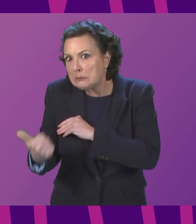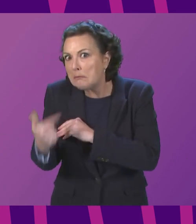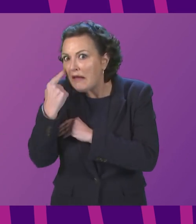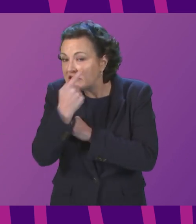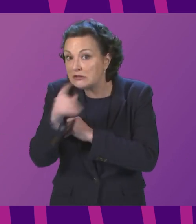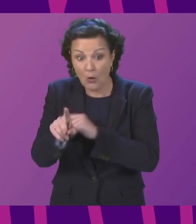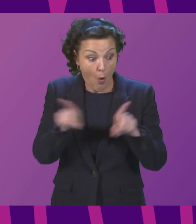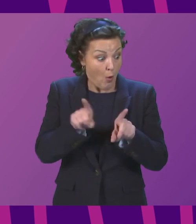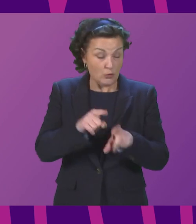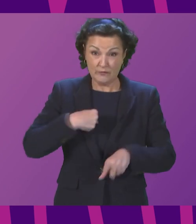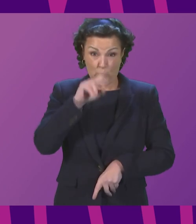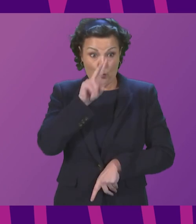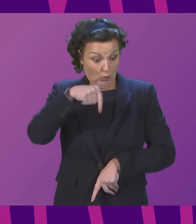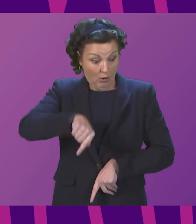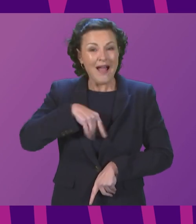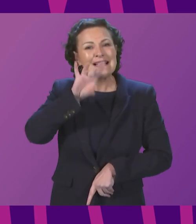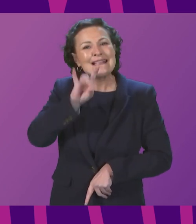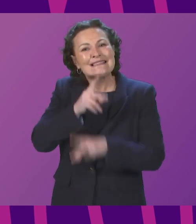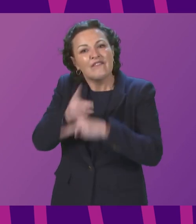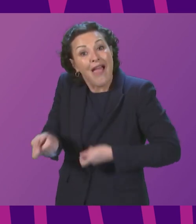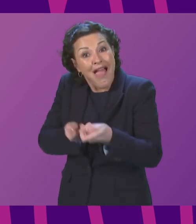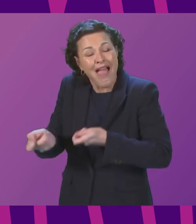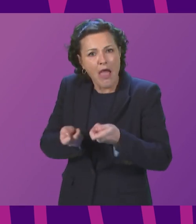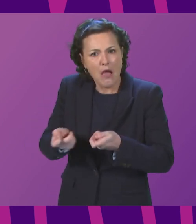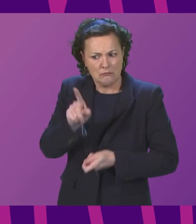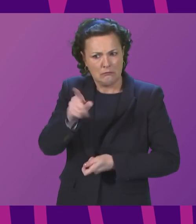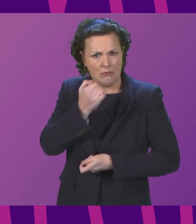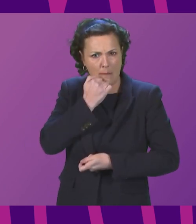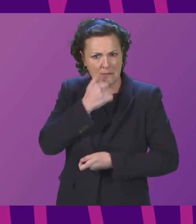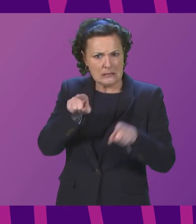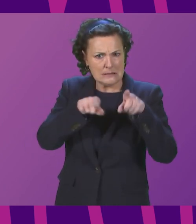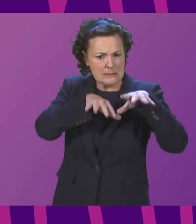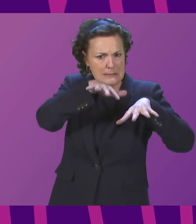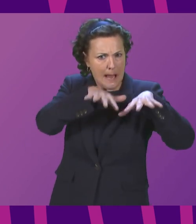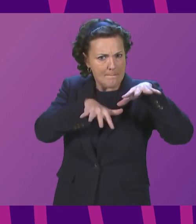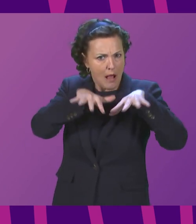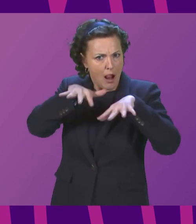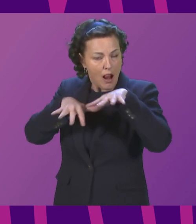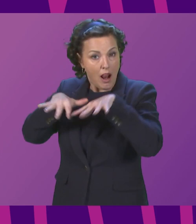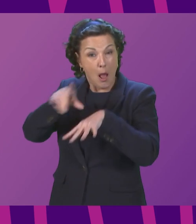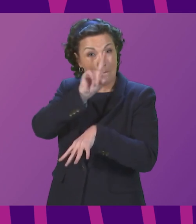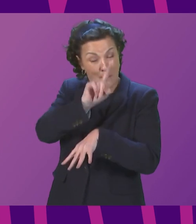numbers in intensive care are so far remaining stable, while the numbers in hospital are